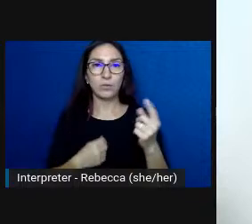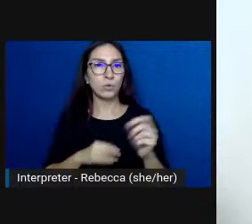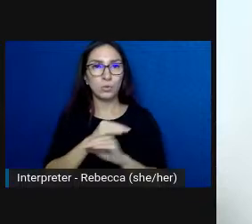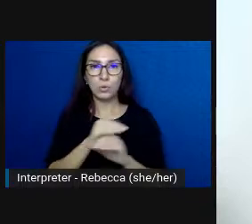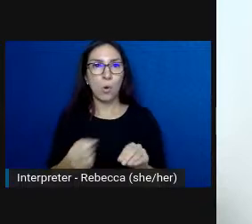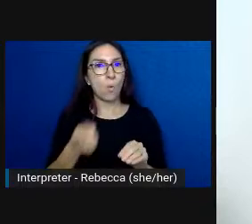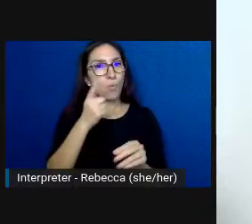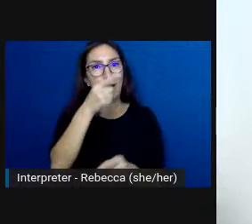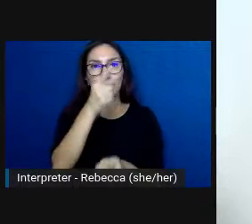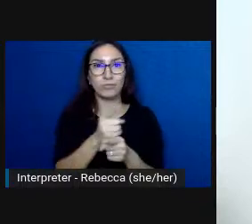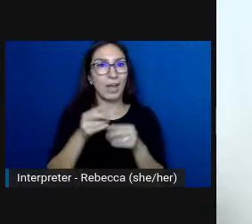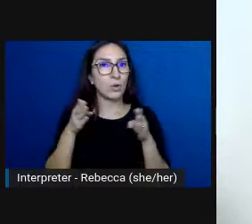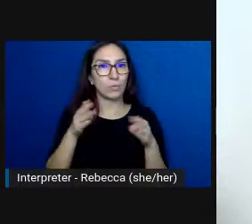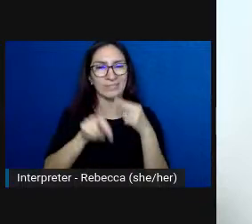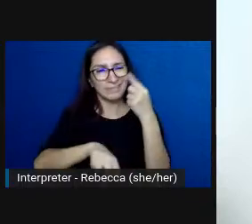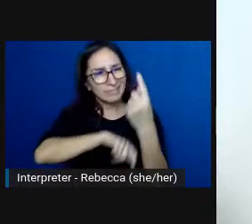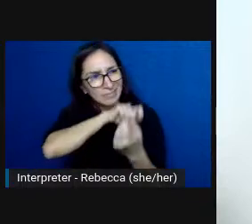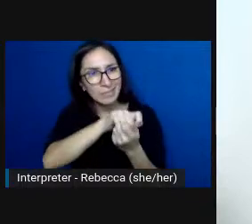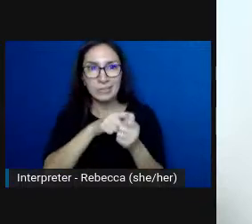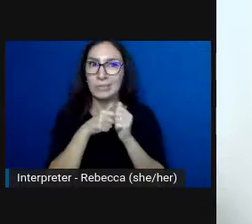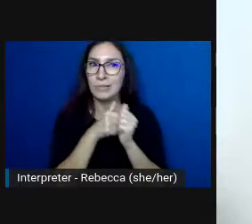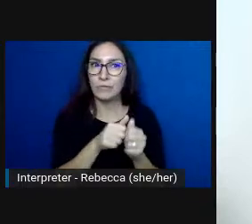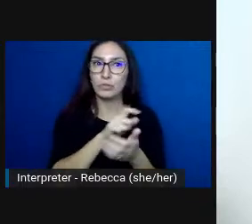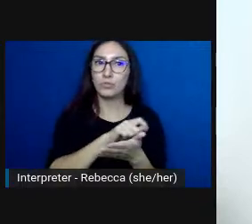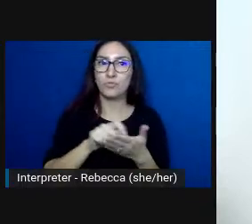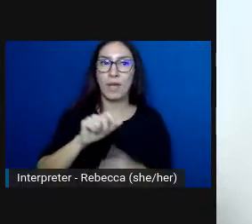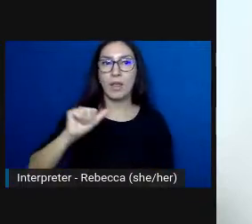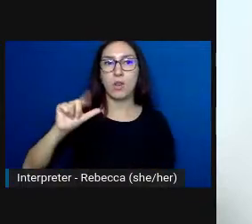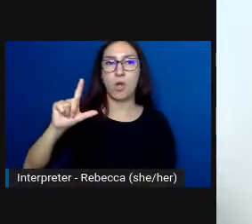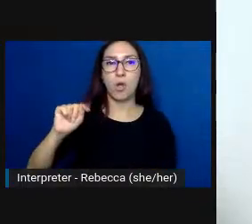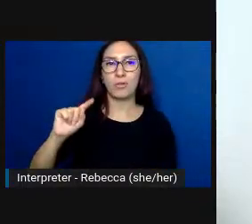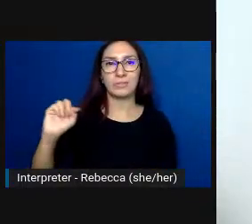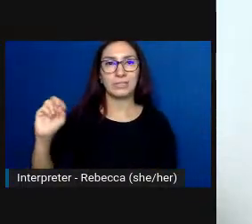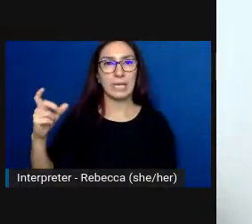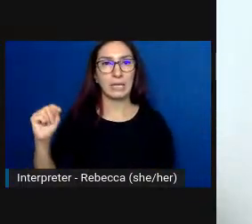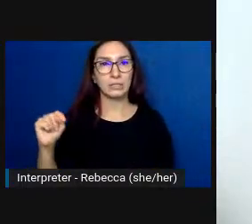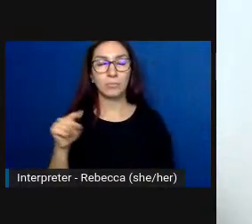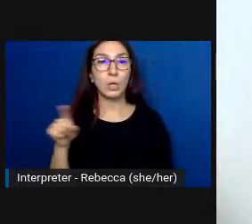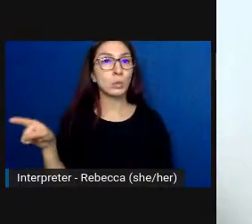, it can be subjective. What I mean is there is no one specific way